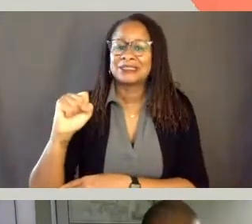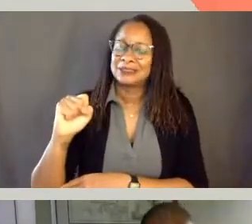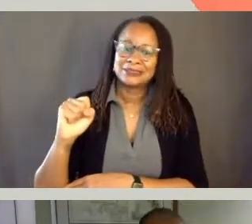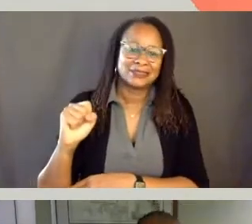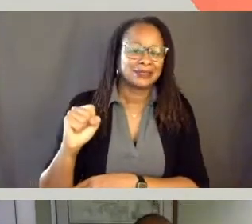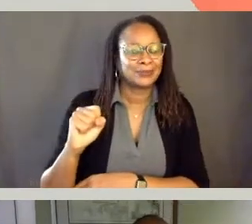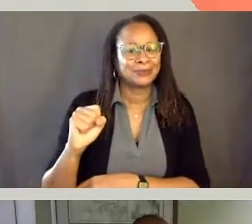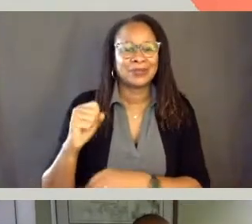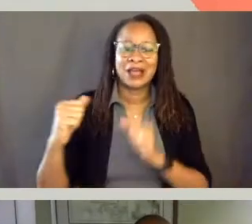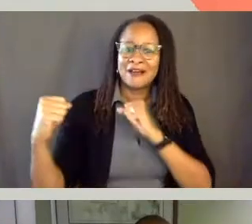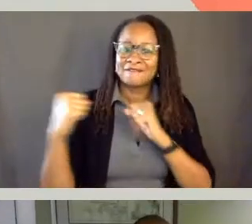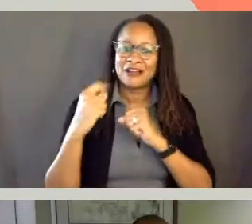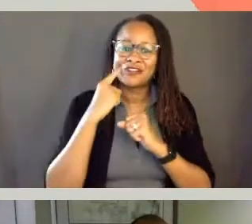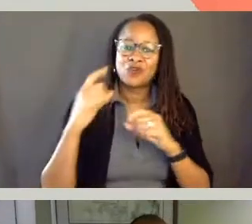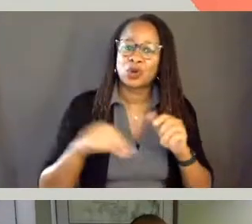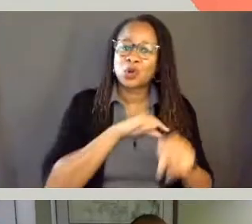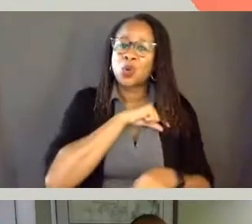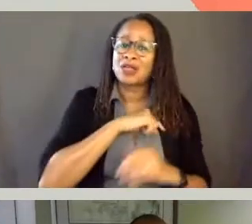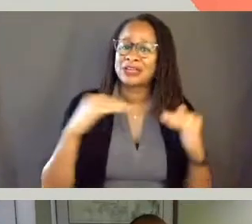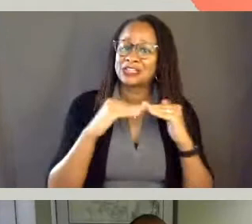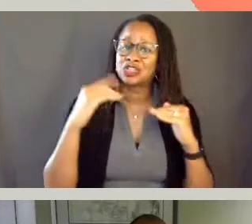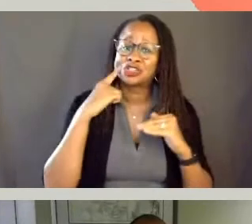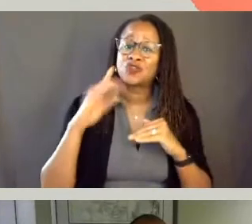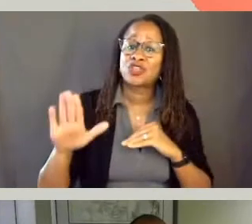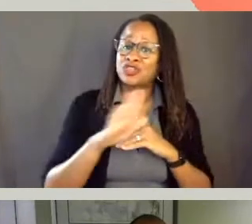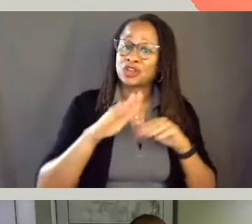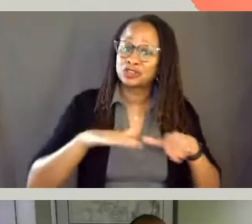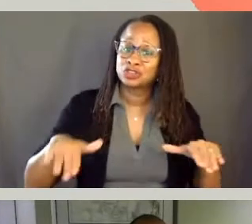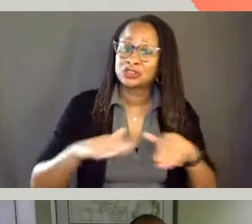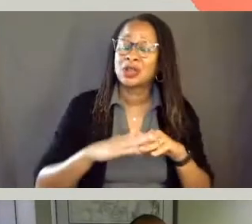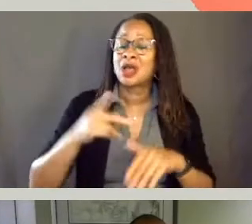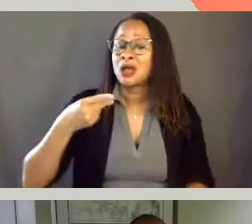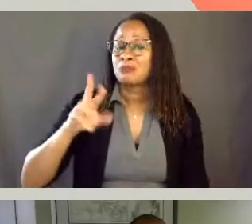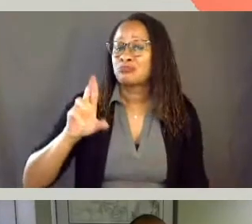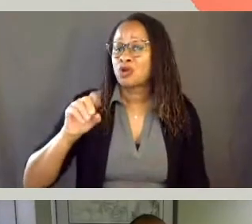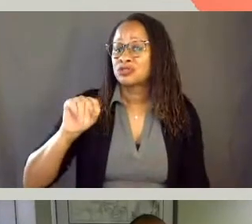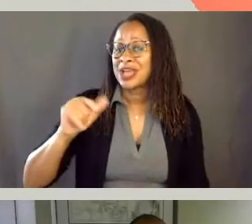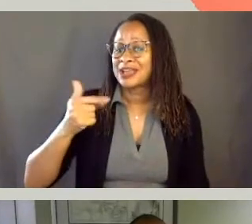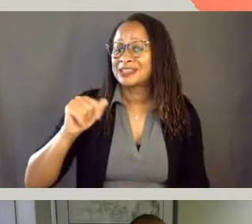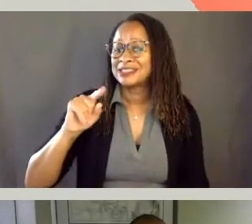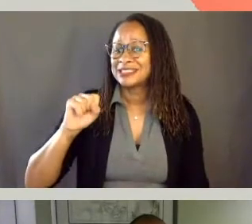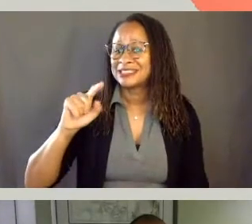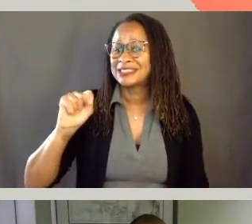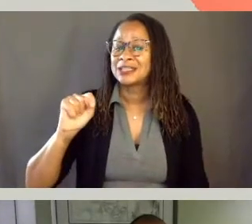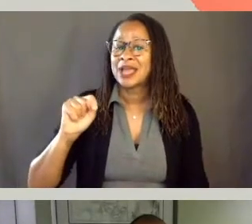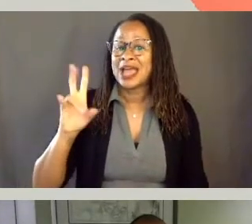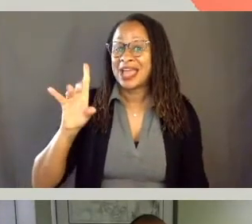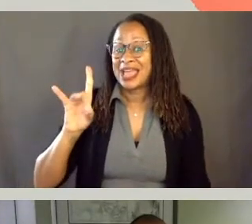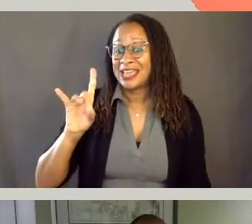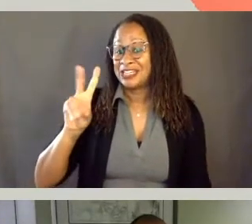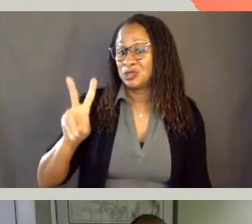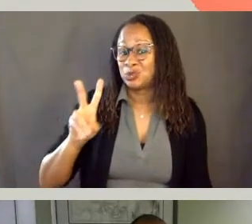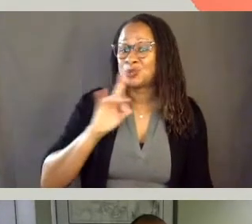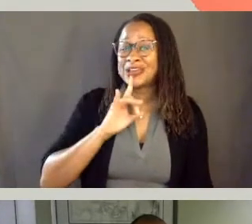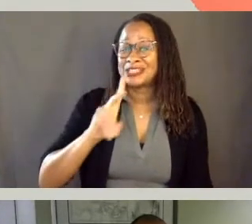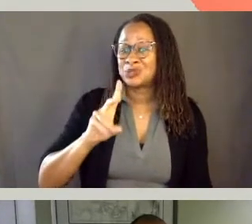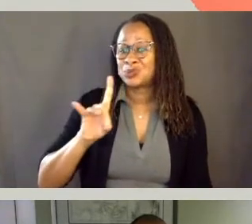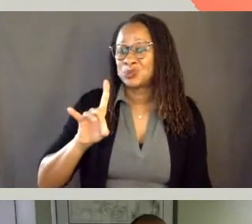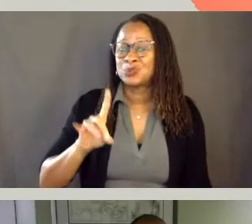quality education for their kids. The protagonist is an 82 year legendary activist named mama Moore,